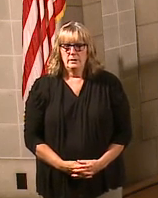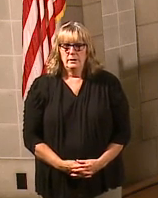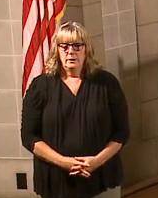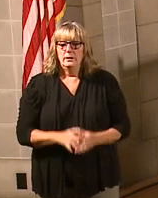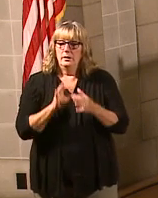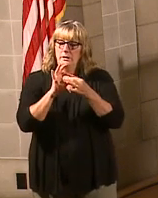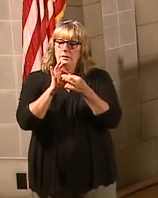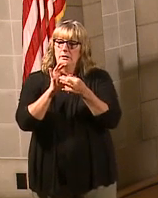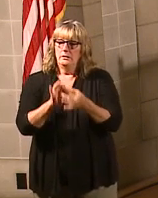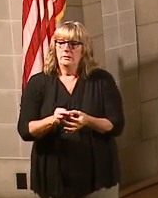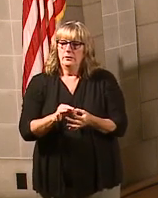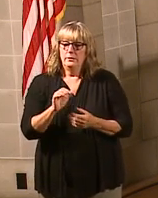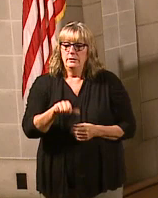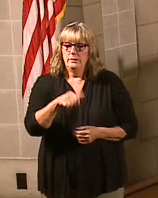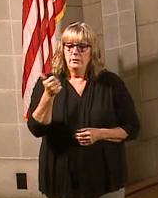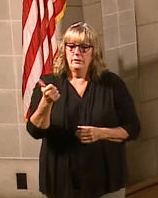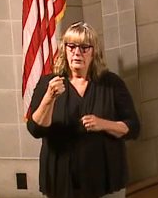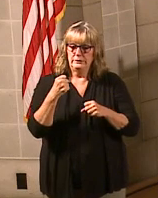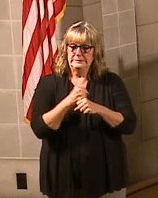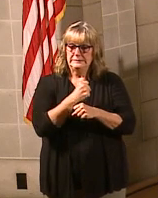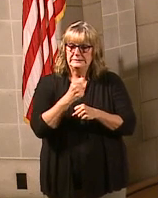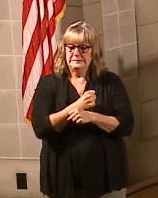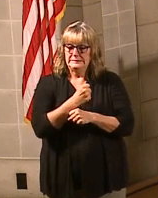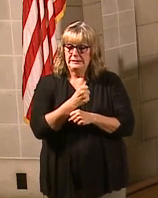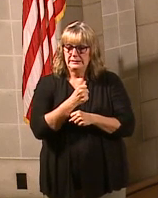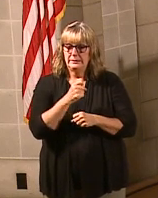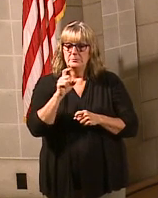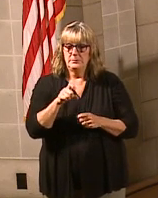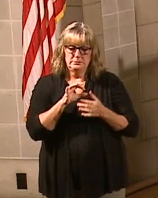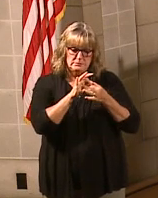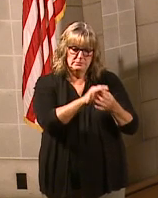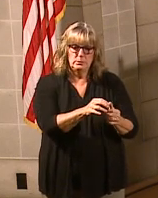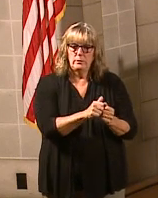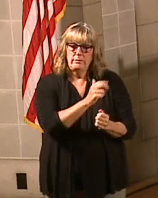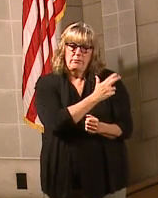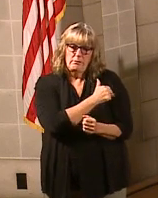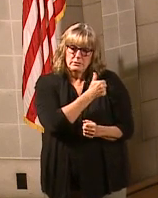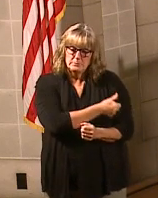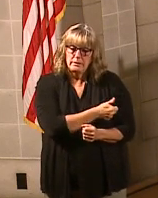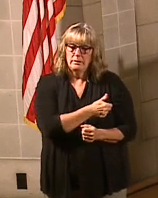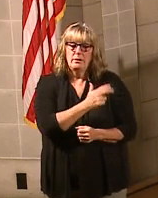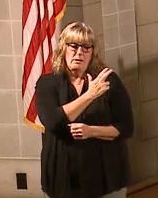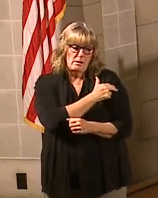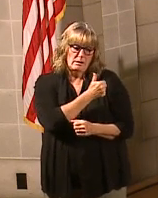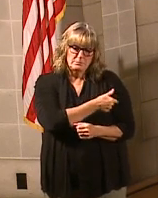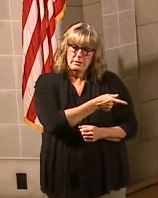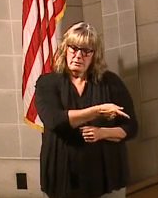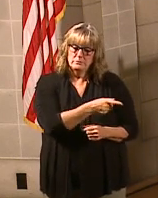DECIDE WHETHER OR NOT THEY WANT THEIR KIDS MASKED.